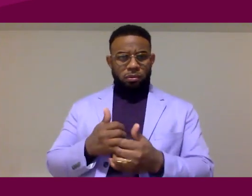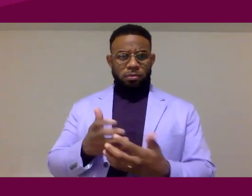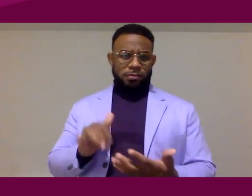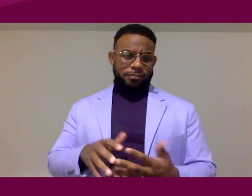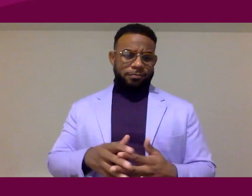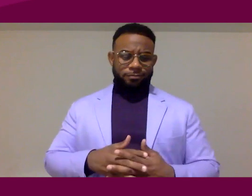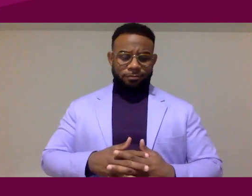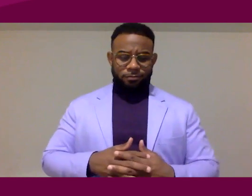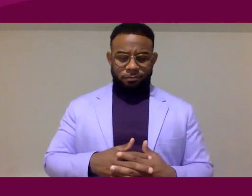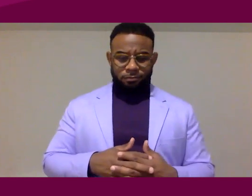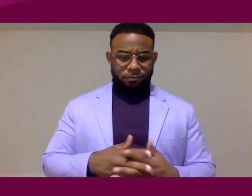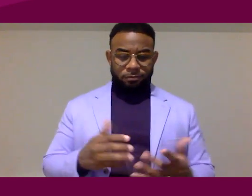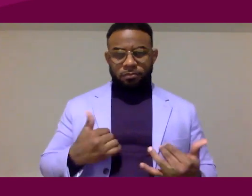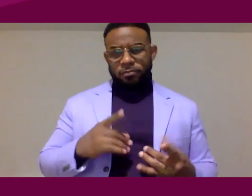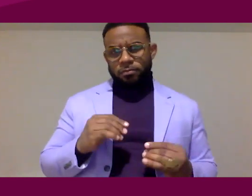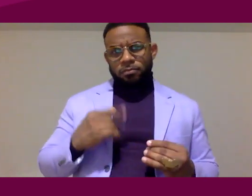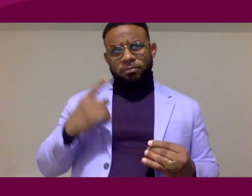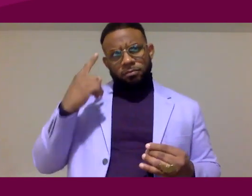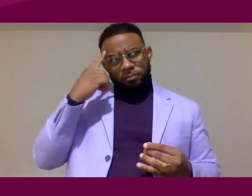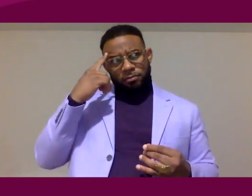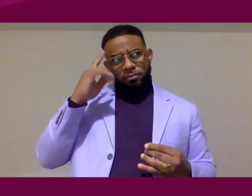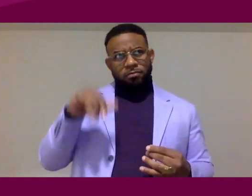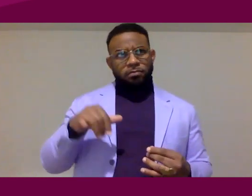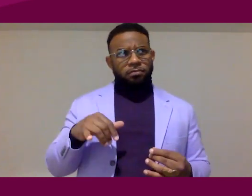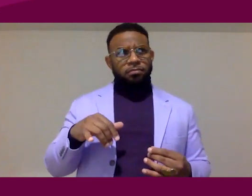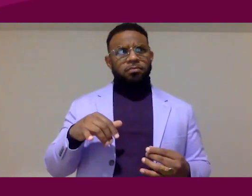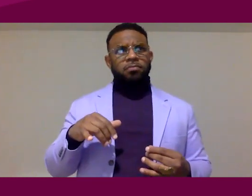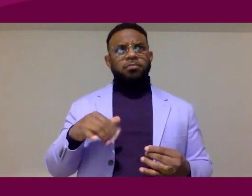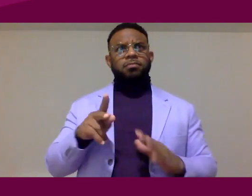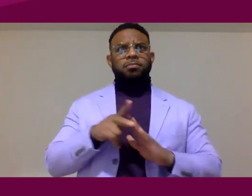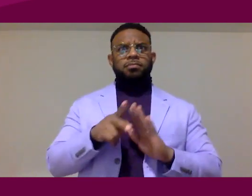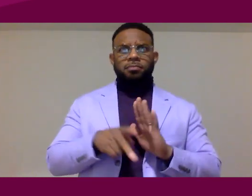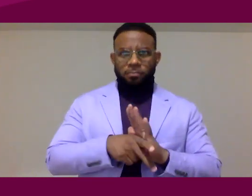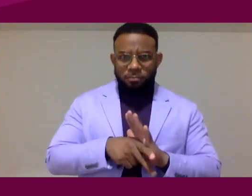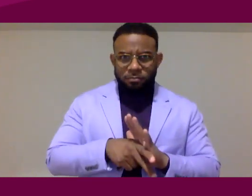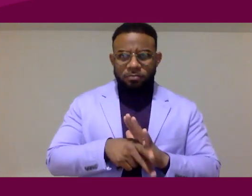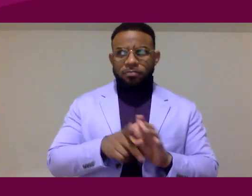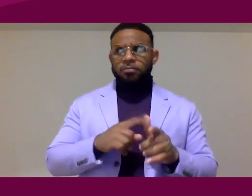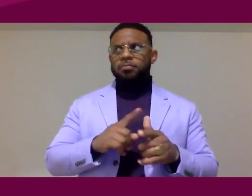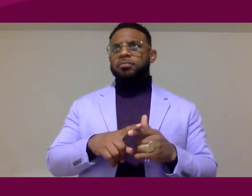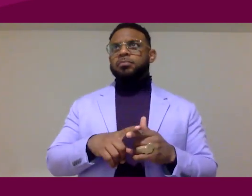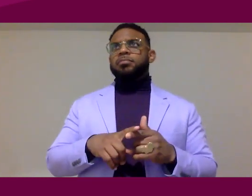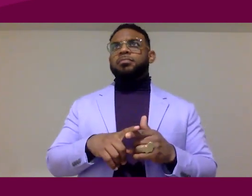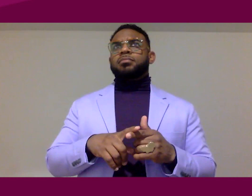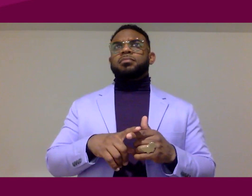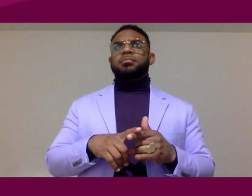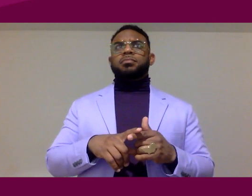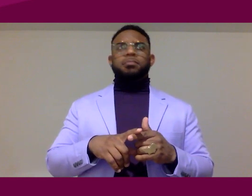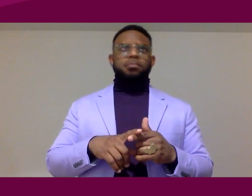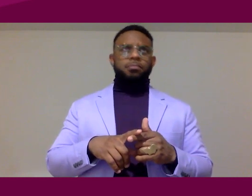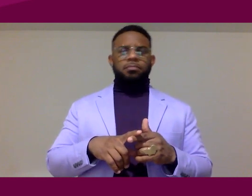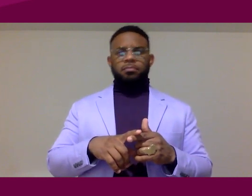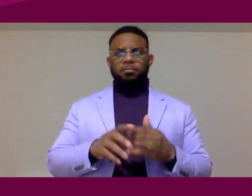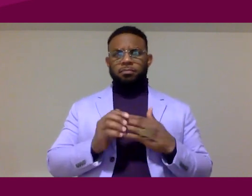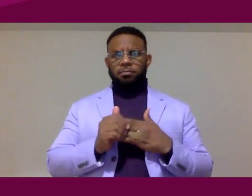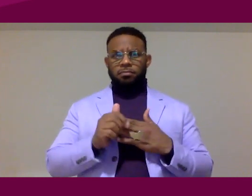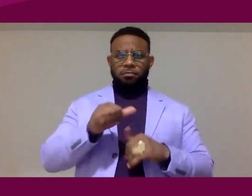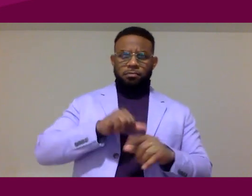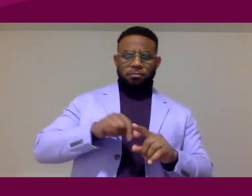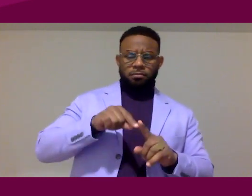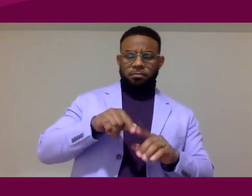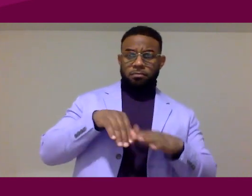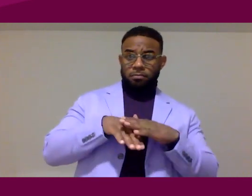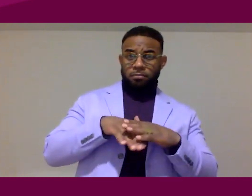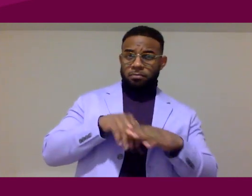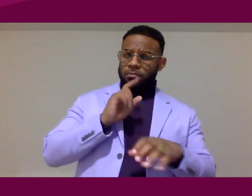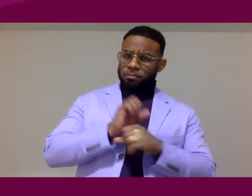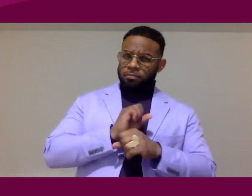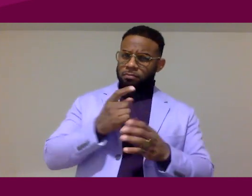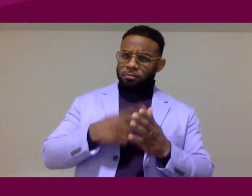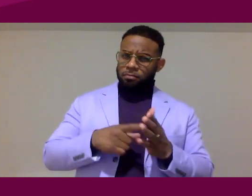So, I do think that principles or guidance around accessibility is really what companies